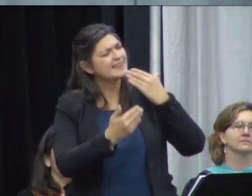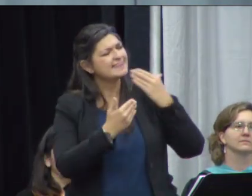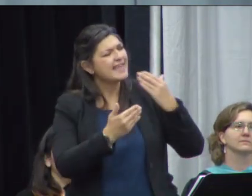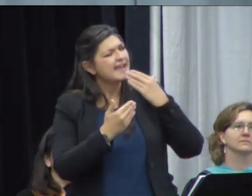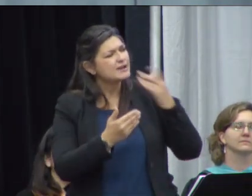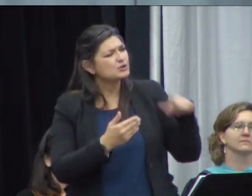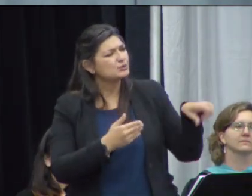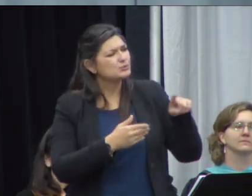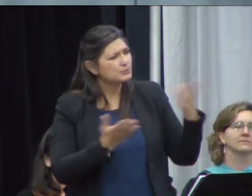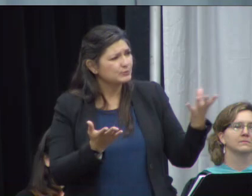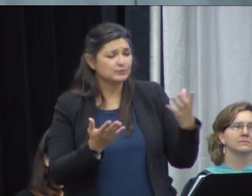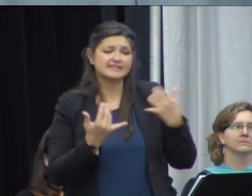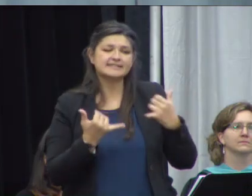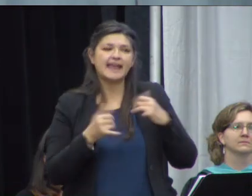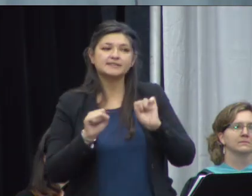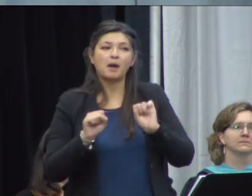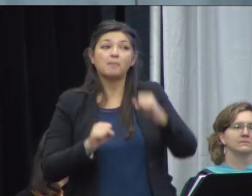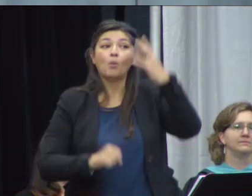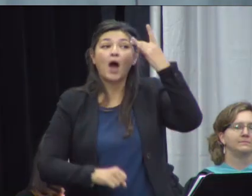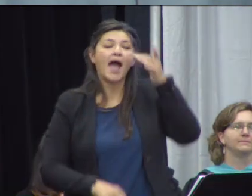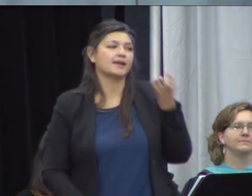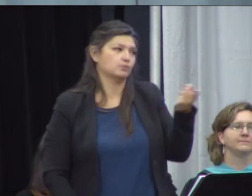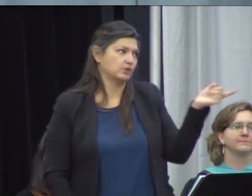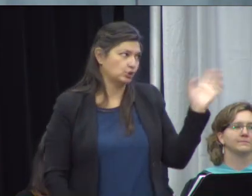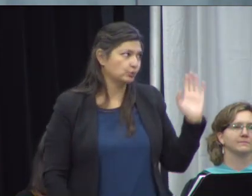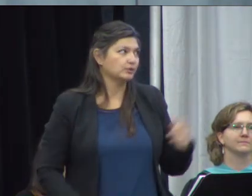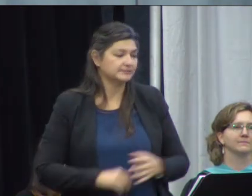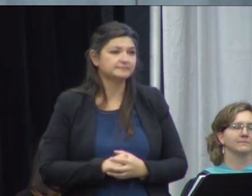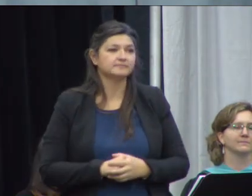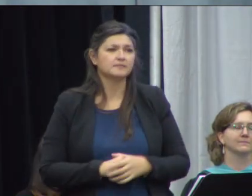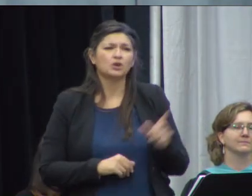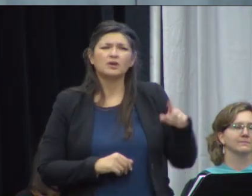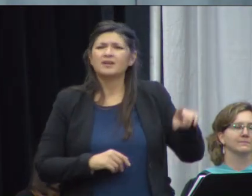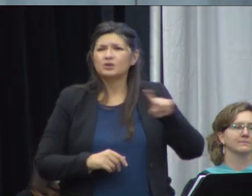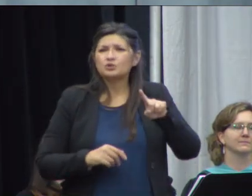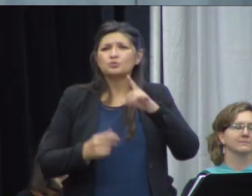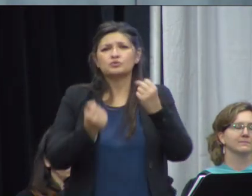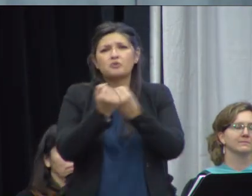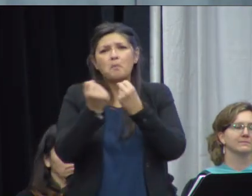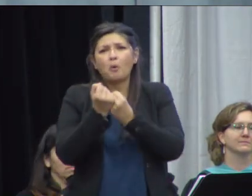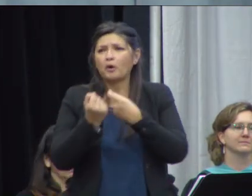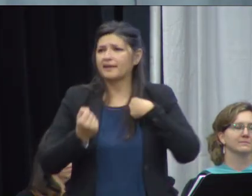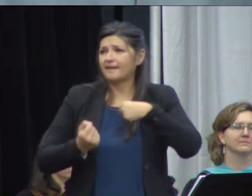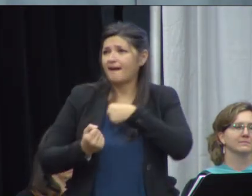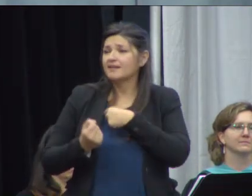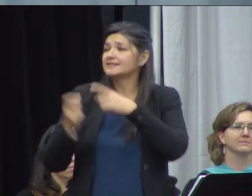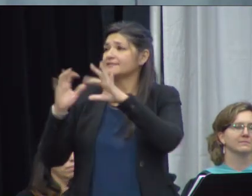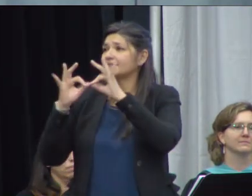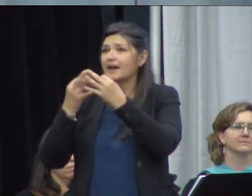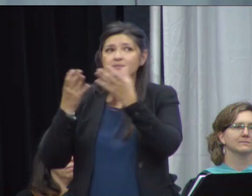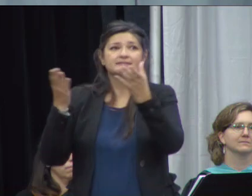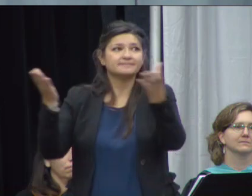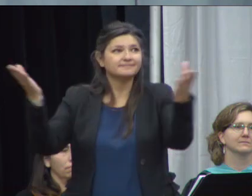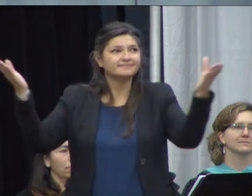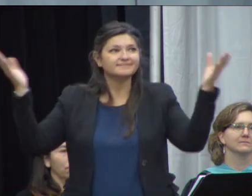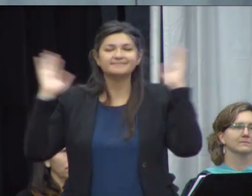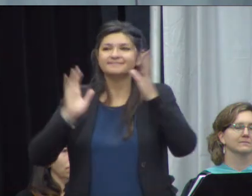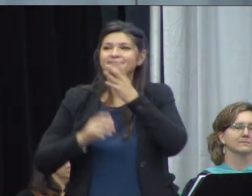I would like to thank family and friends that have supported us graduates and that are here today. And, of course, we must not forget the parents,